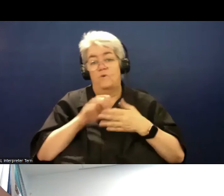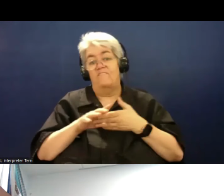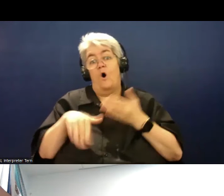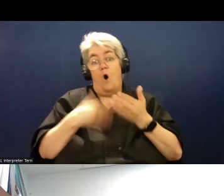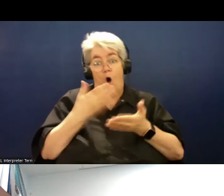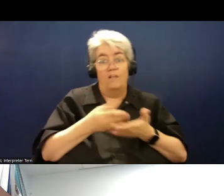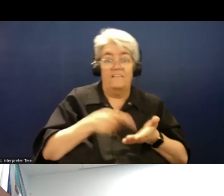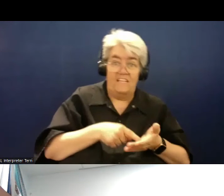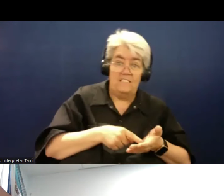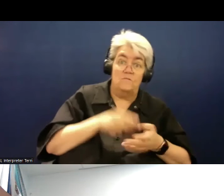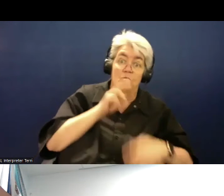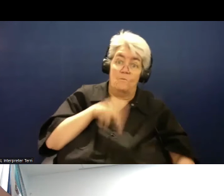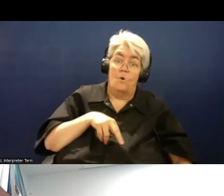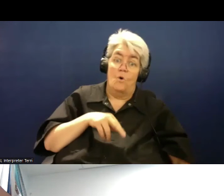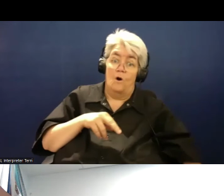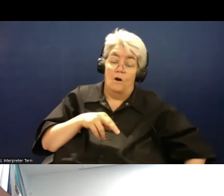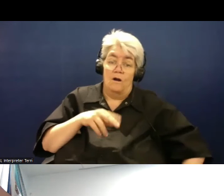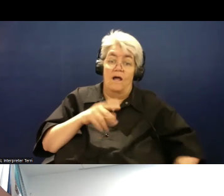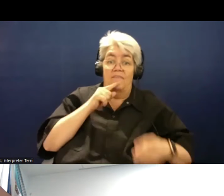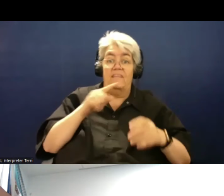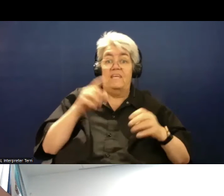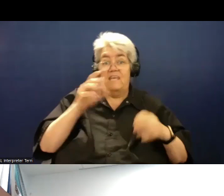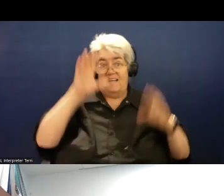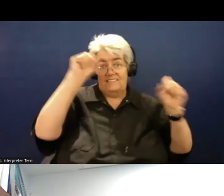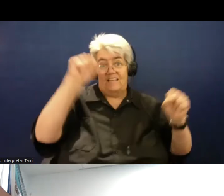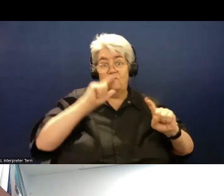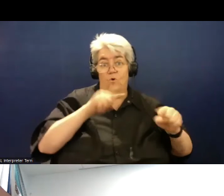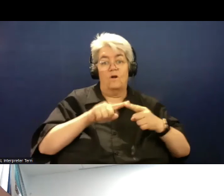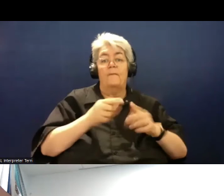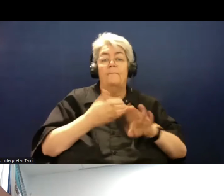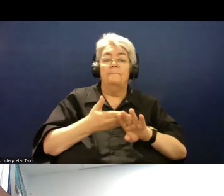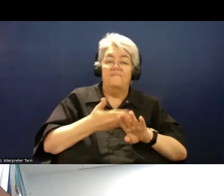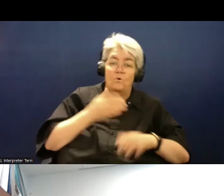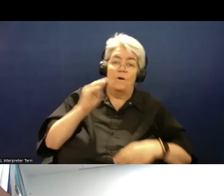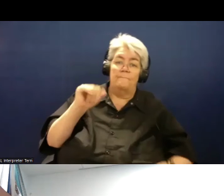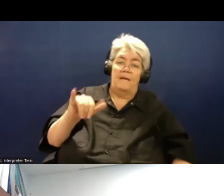THIS ORDER TO BE COMPLETED BY MAY 24TH OF THIS YEAR WHICH WILL BE